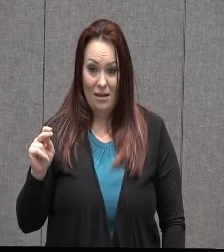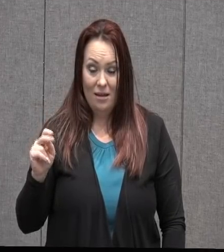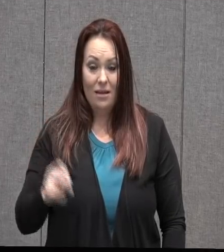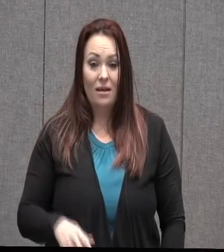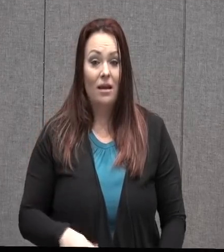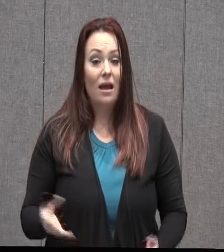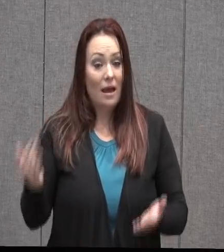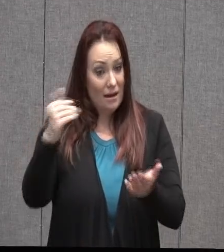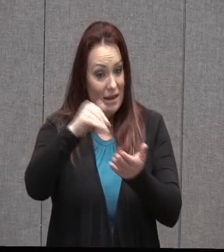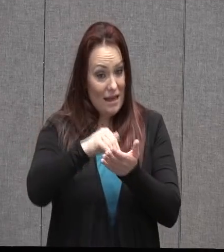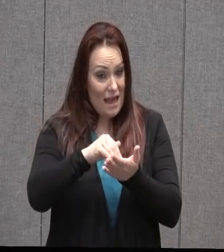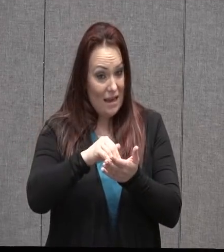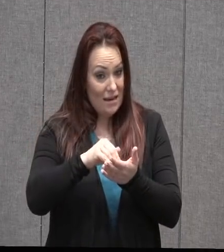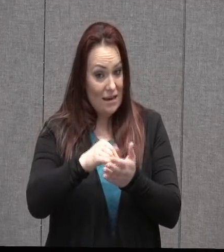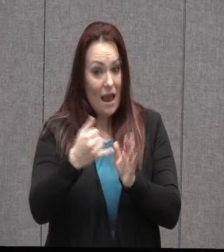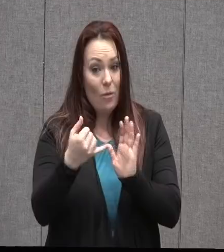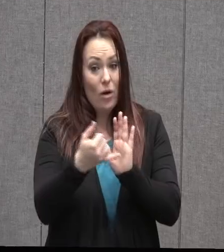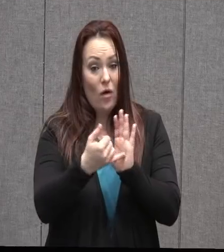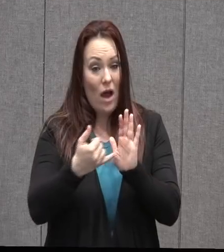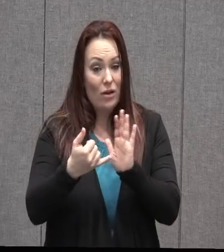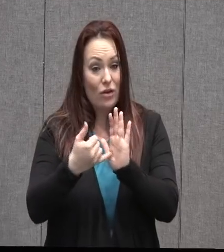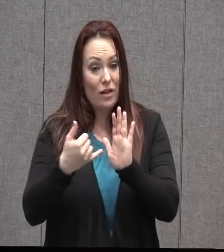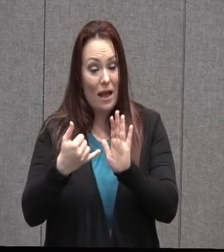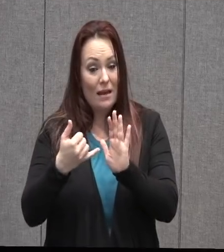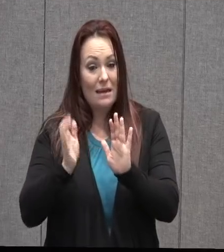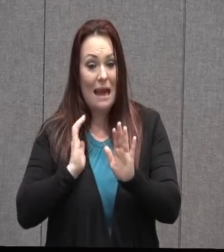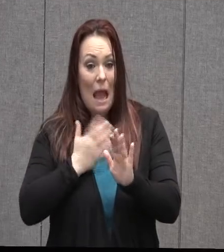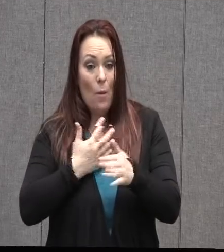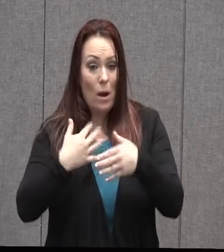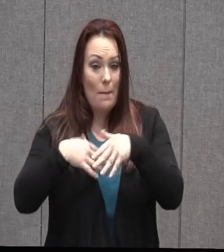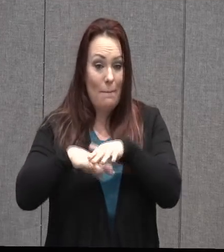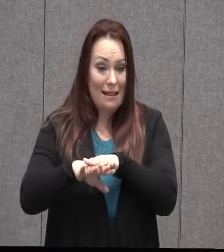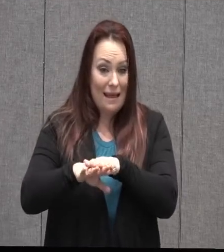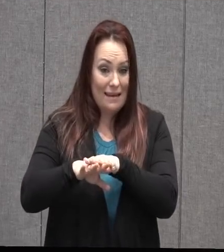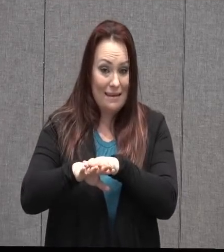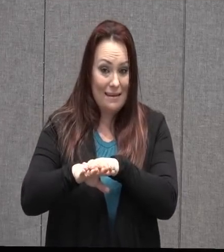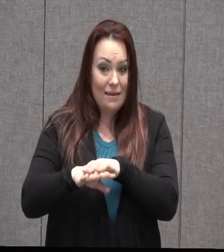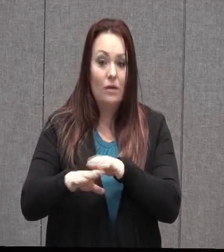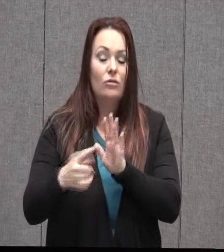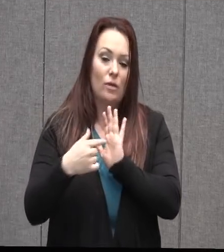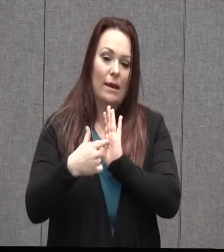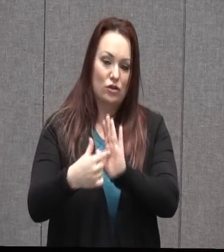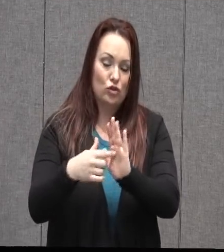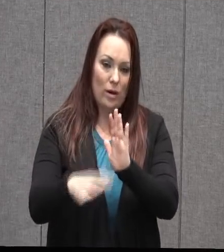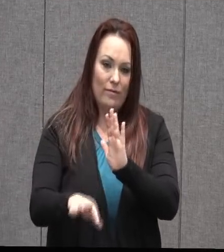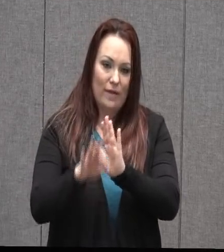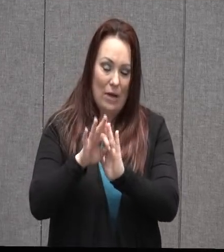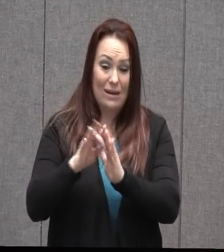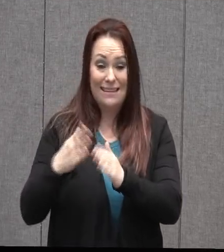And again, I'm gonna underline that blend so I can show that I found it at the end of my word.